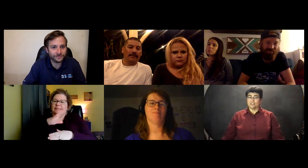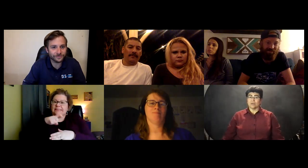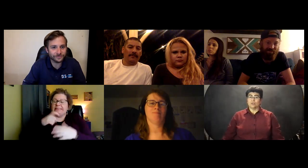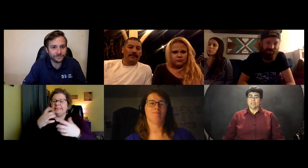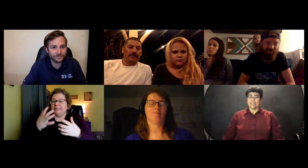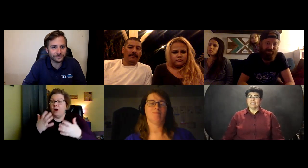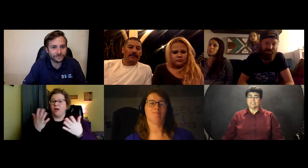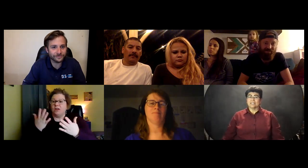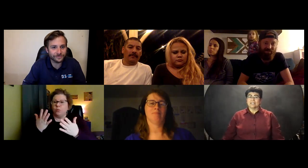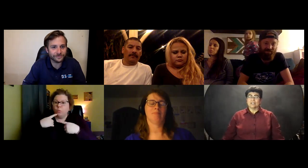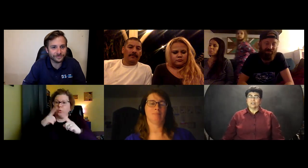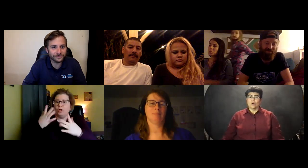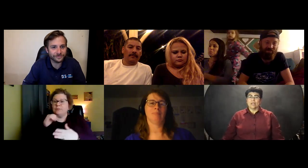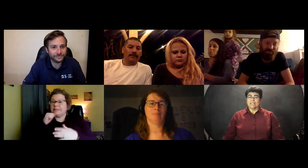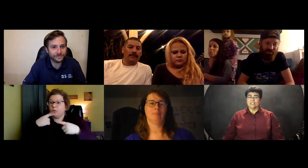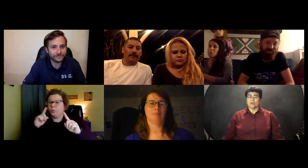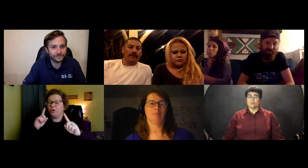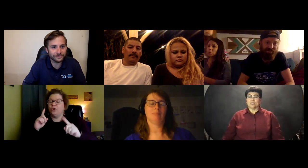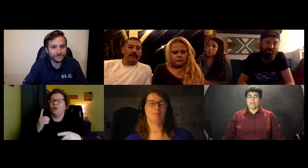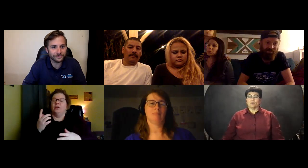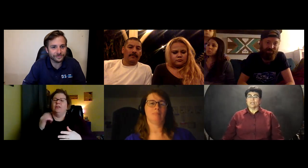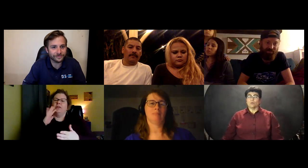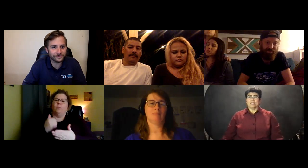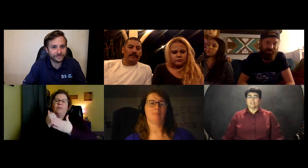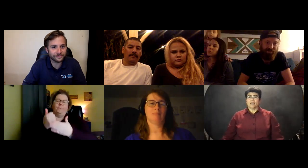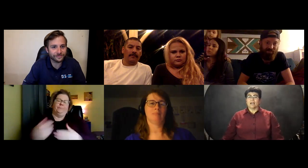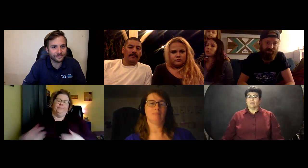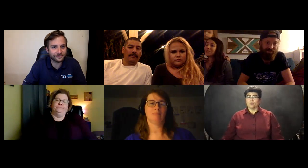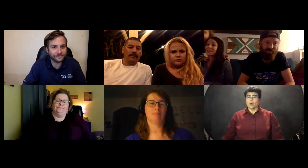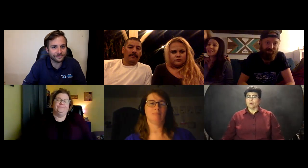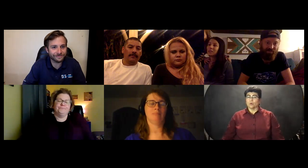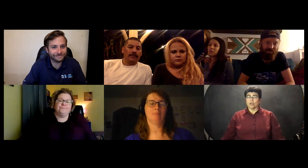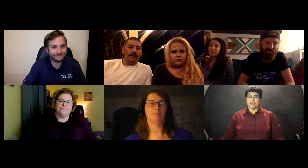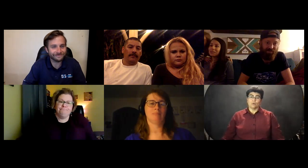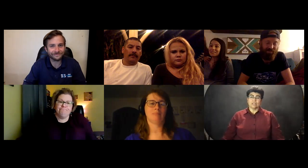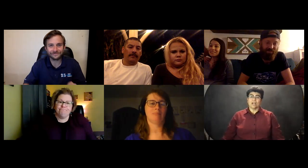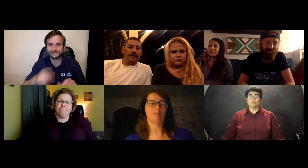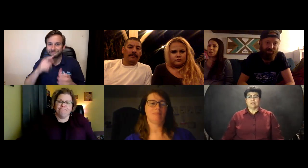communicate you know he needed to communicate what he wanted uh what would work and